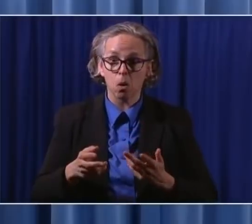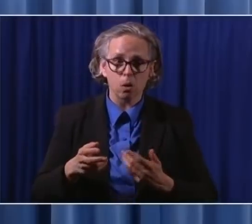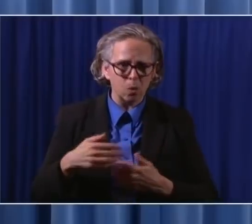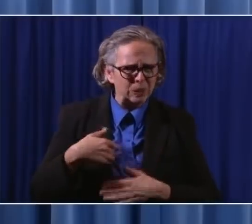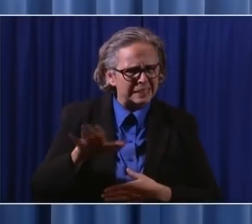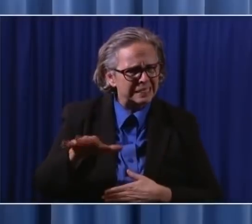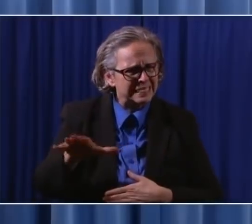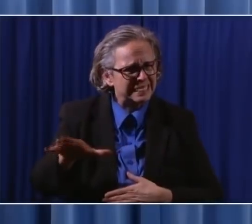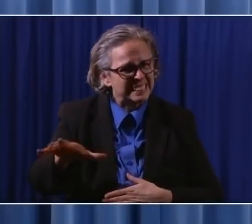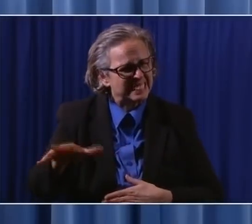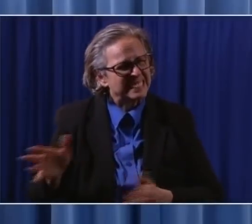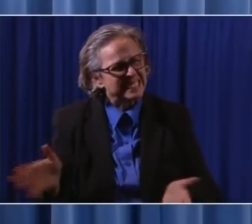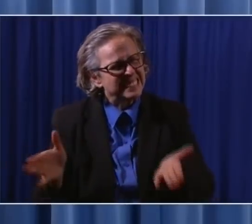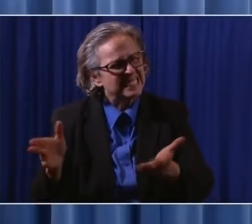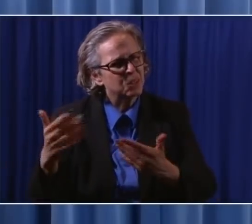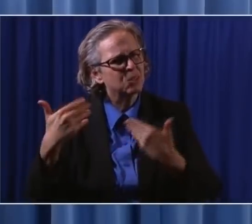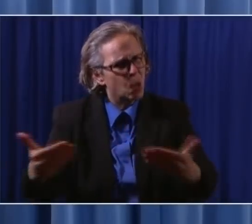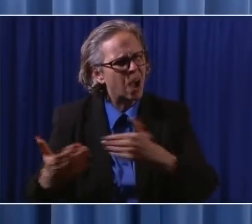IMPACT. IN THE OTHER COUNTIES